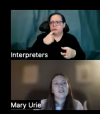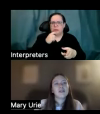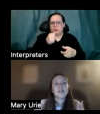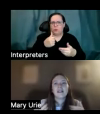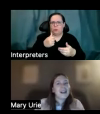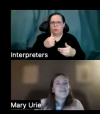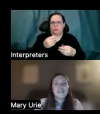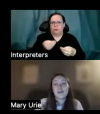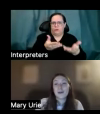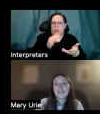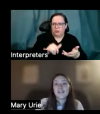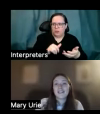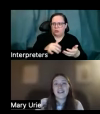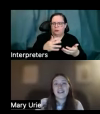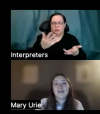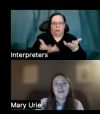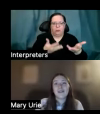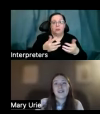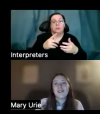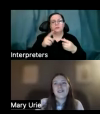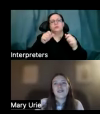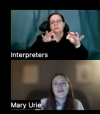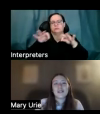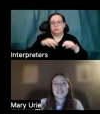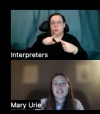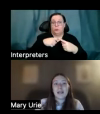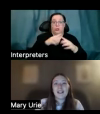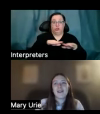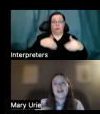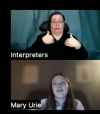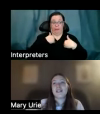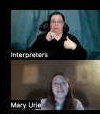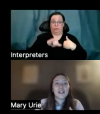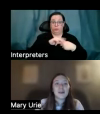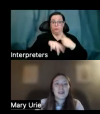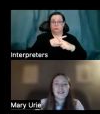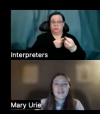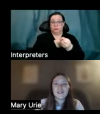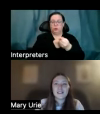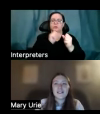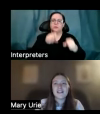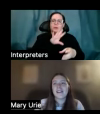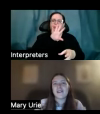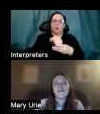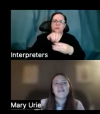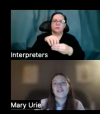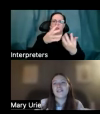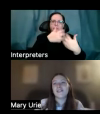children have the supports, they are able to participate, they're able to integrate with the other students, they don't feel